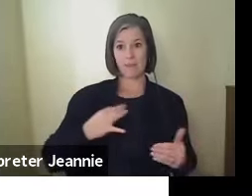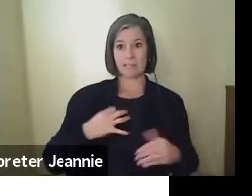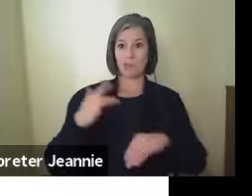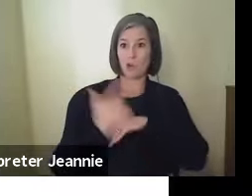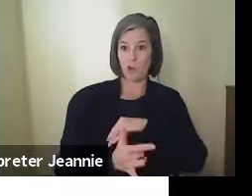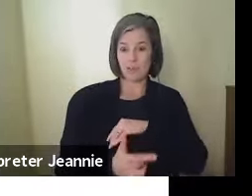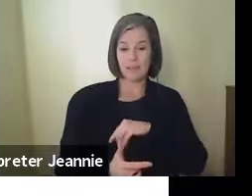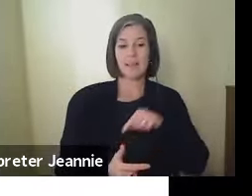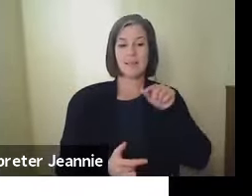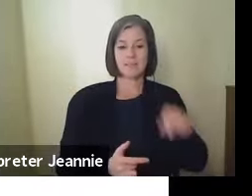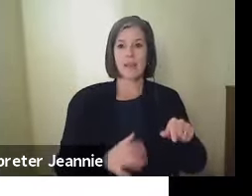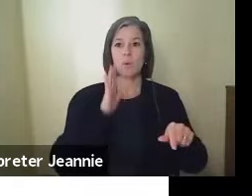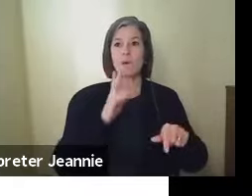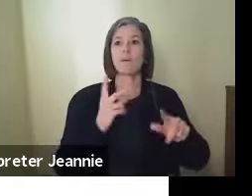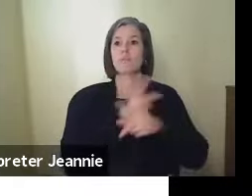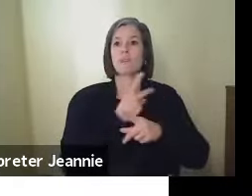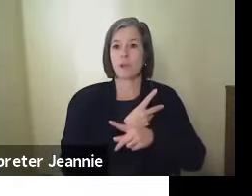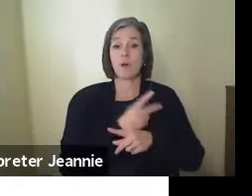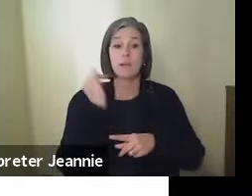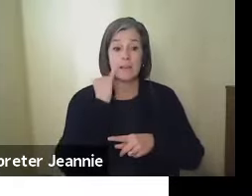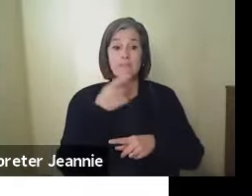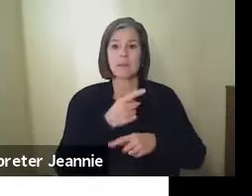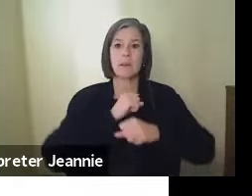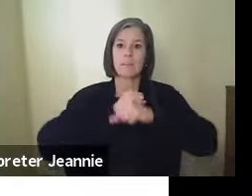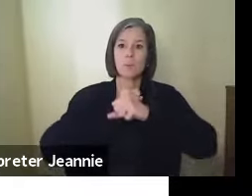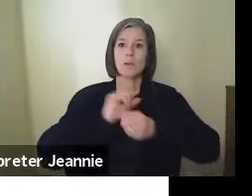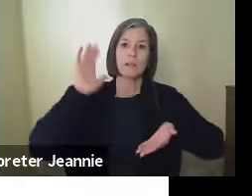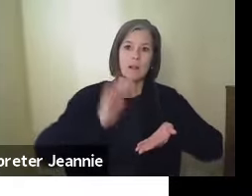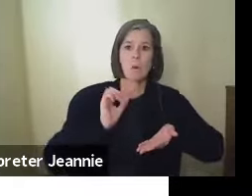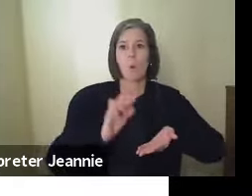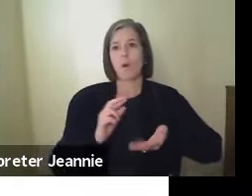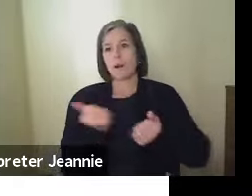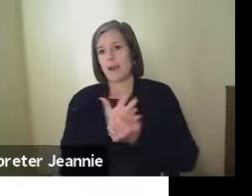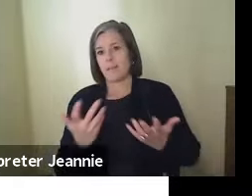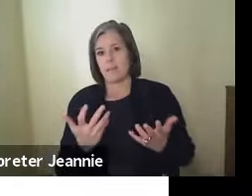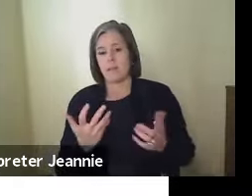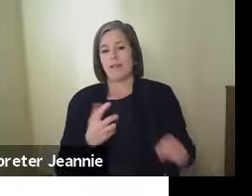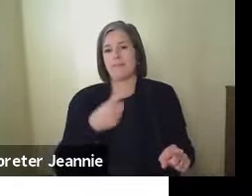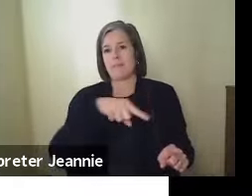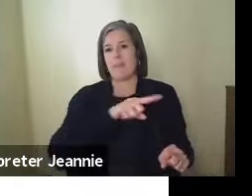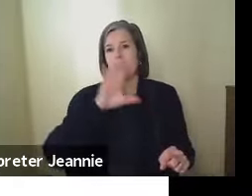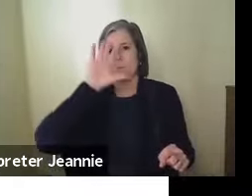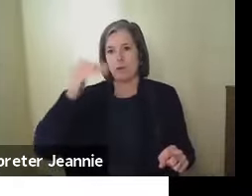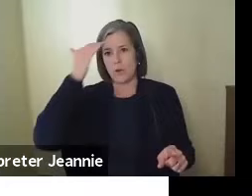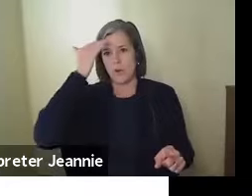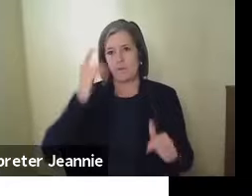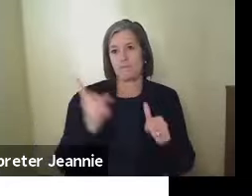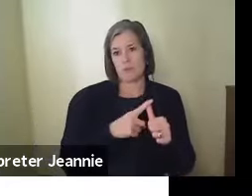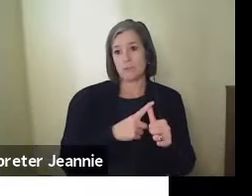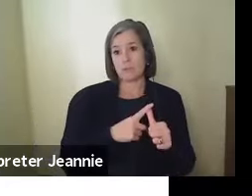the coal mine for any kind of waning of immunity. As far as whether or not you need to